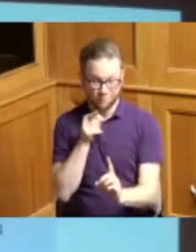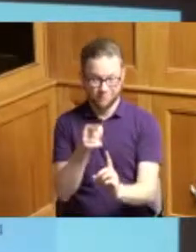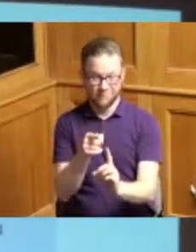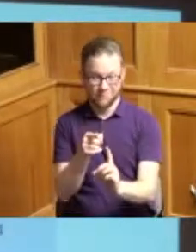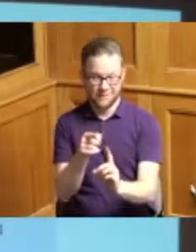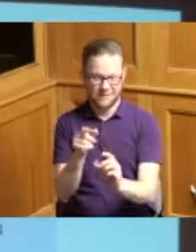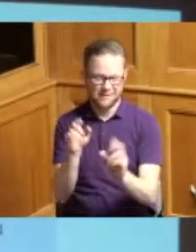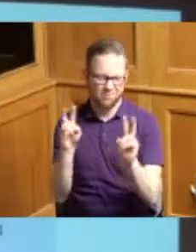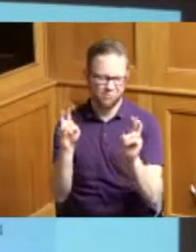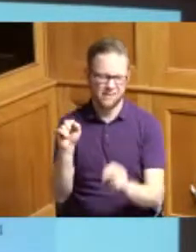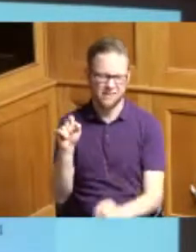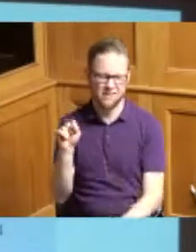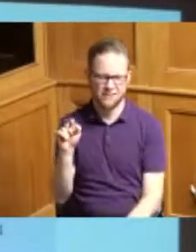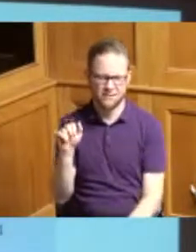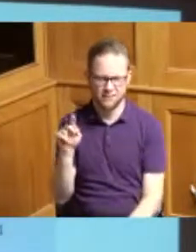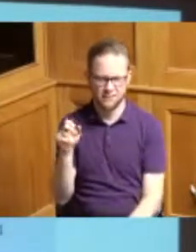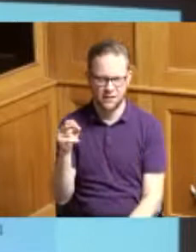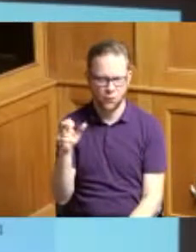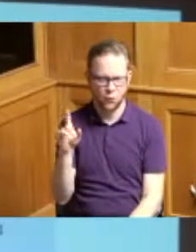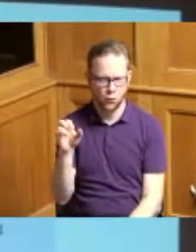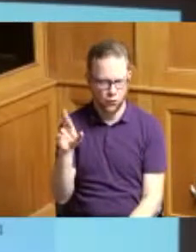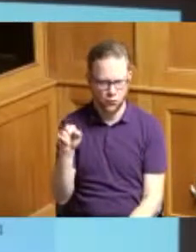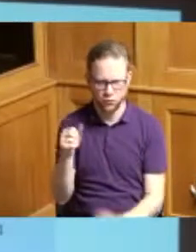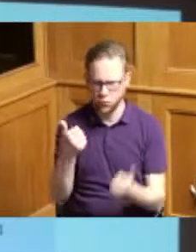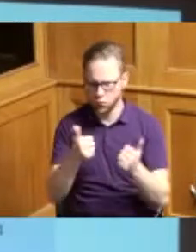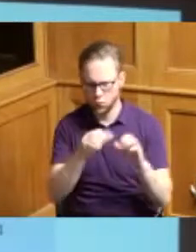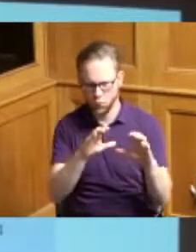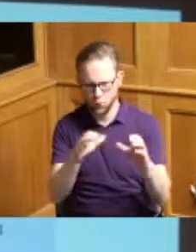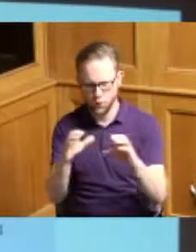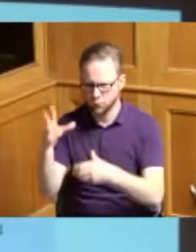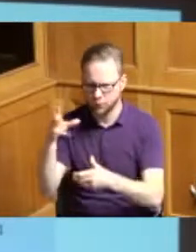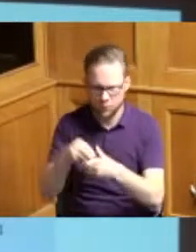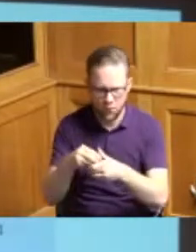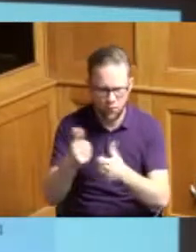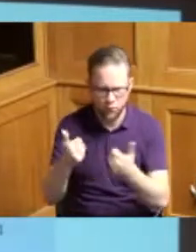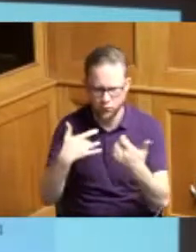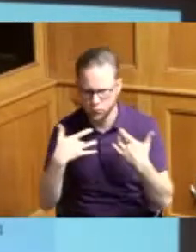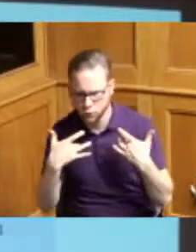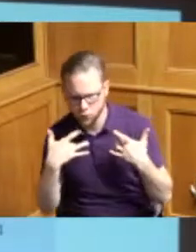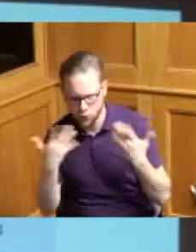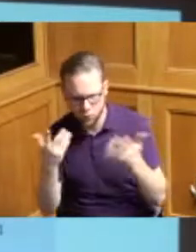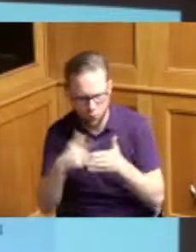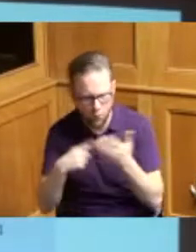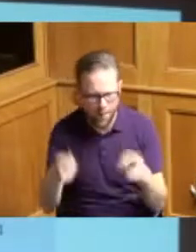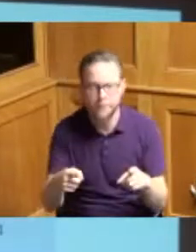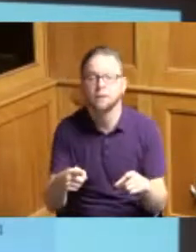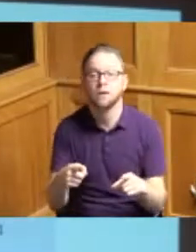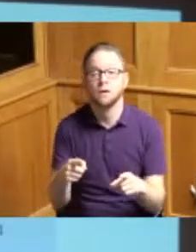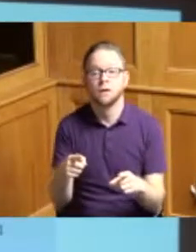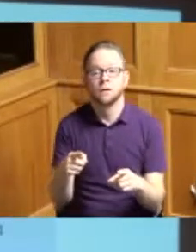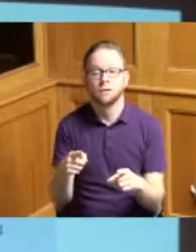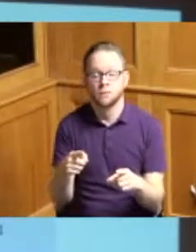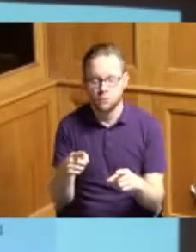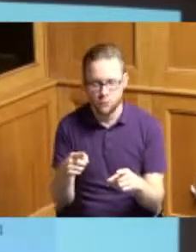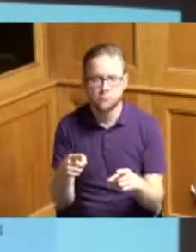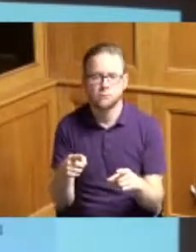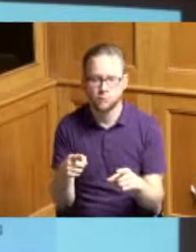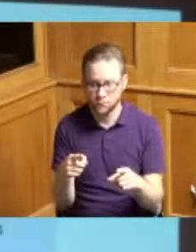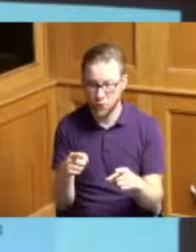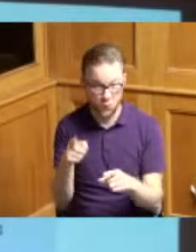how they they also integrate you know got to get involved with a lot of these things that